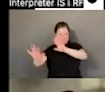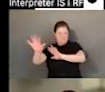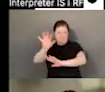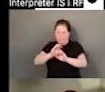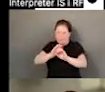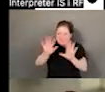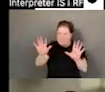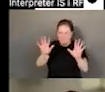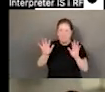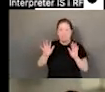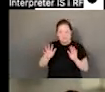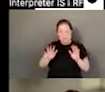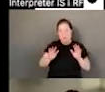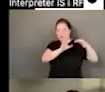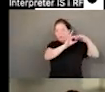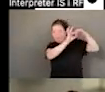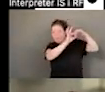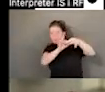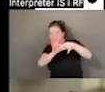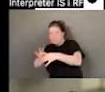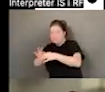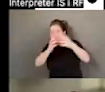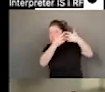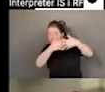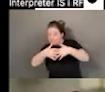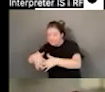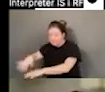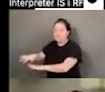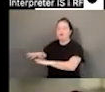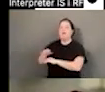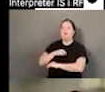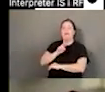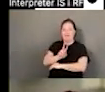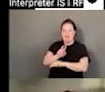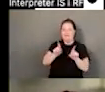difficult for user to concentrate on the content at hand.